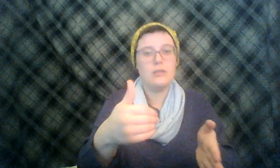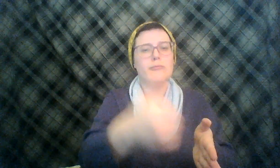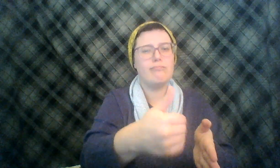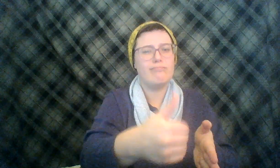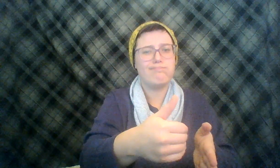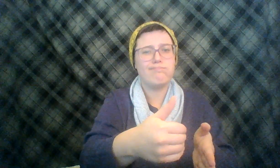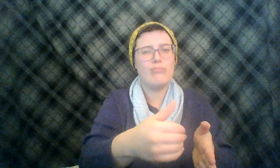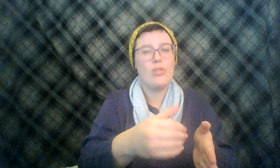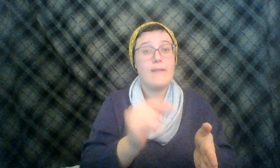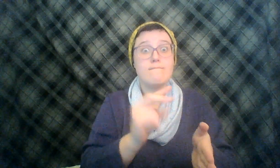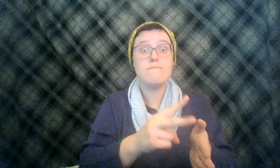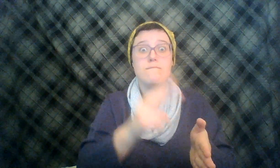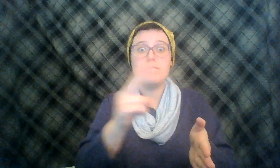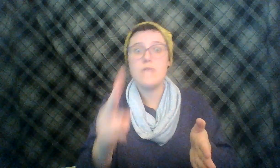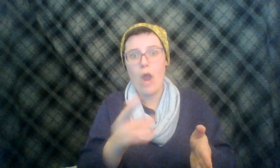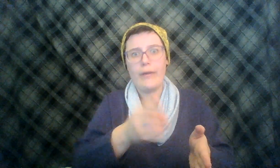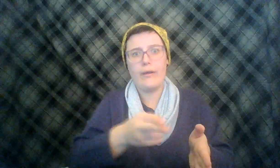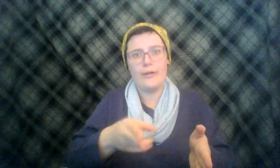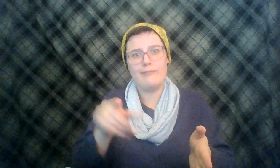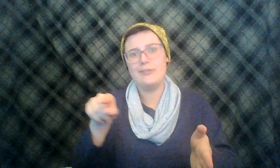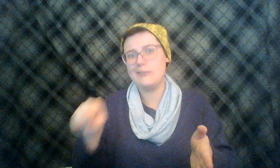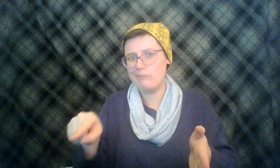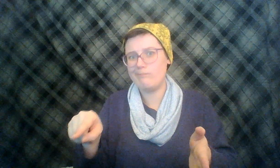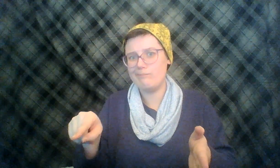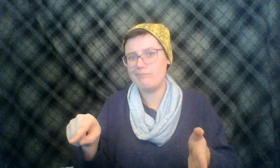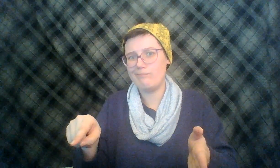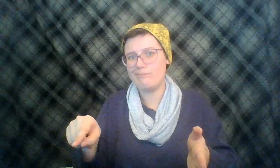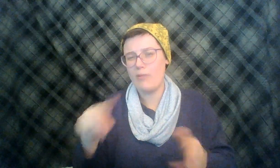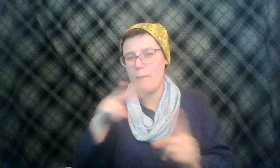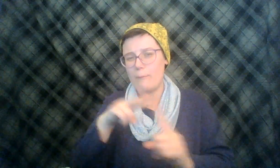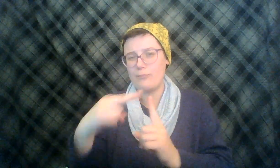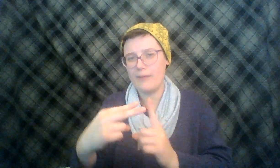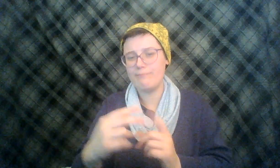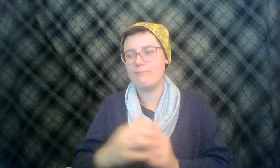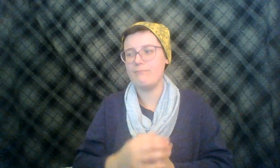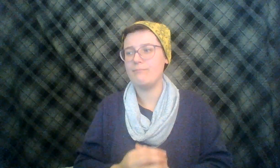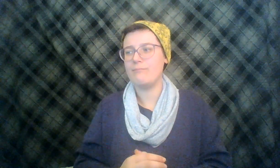this person has not deviated too far from normalcy. In contrast, hearing people consider this same person to be “very” hard of hearing. it's all perspective.